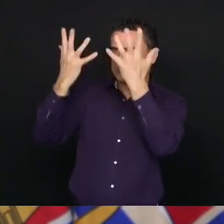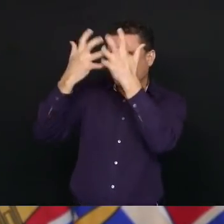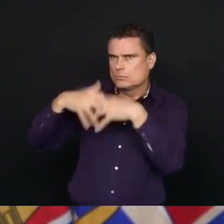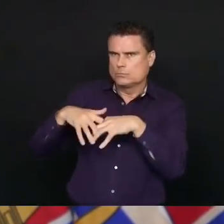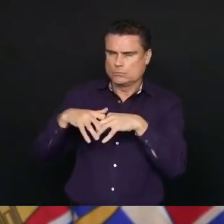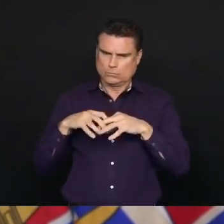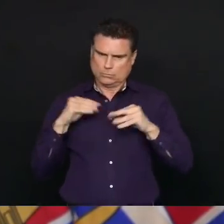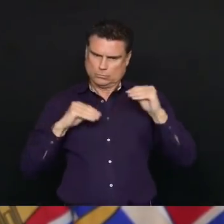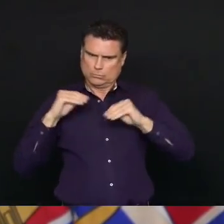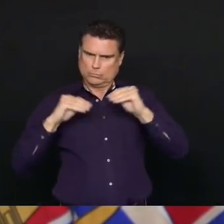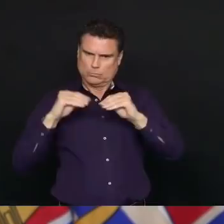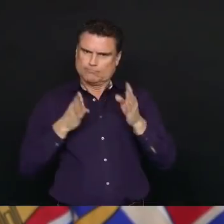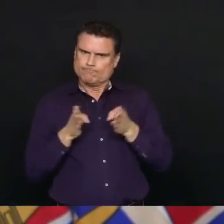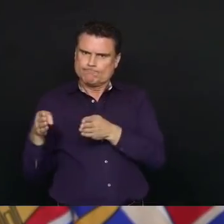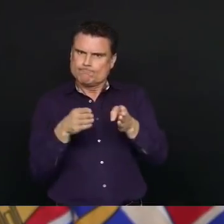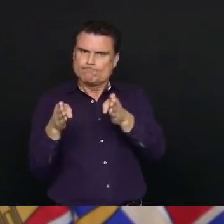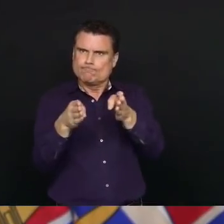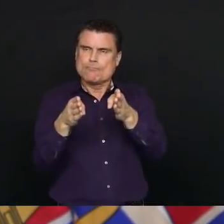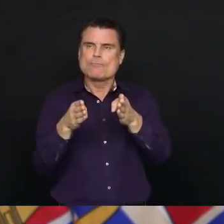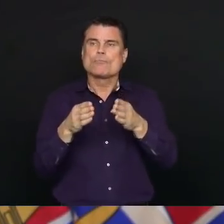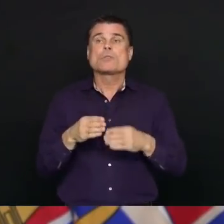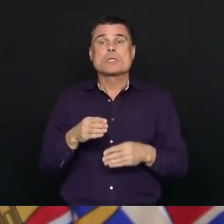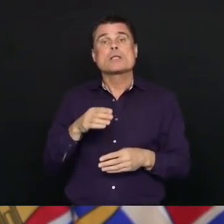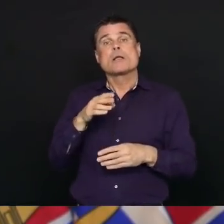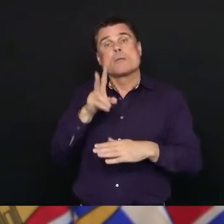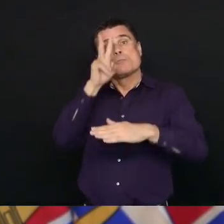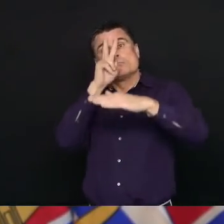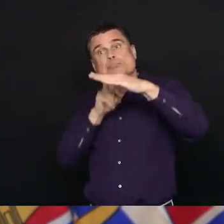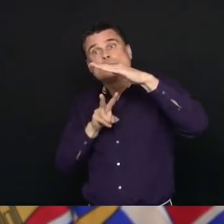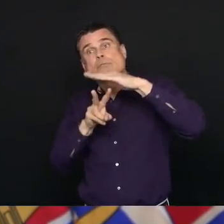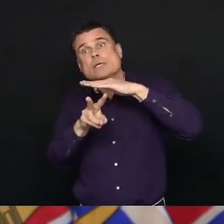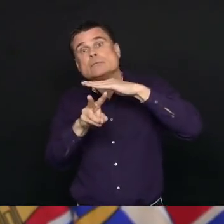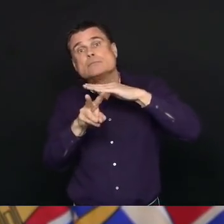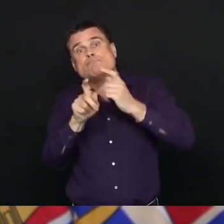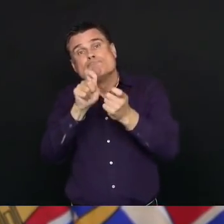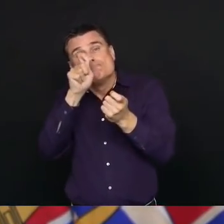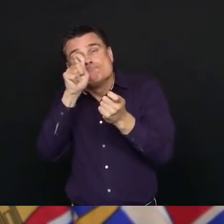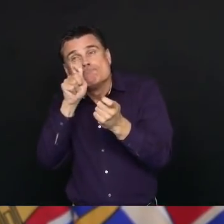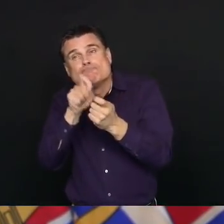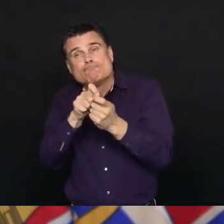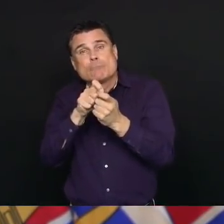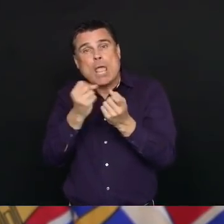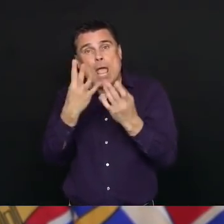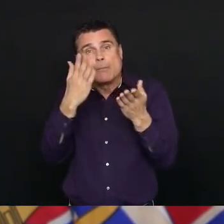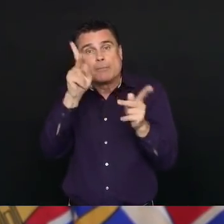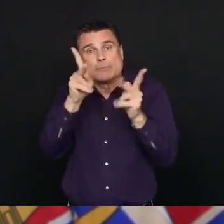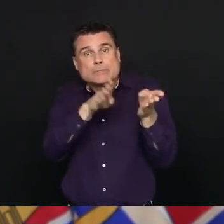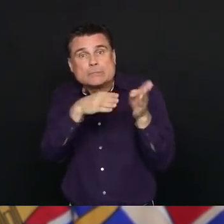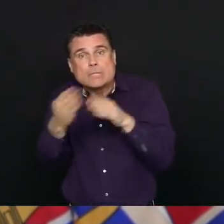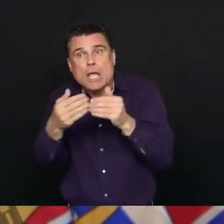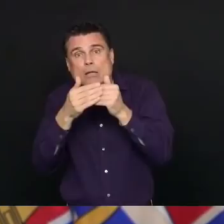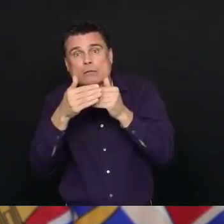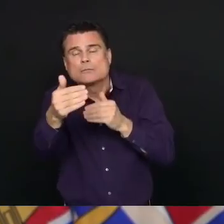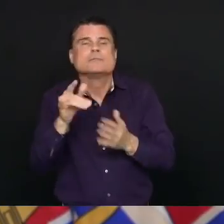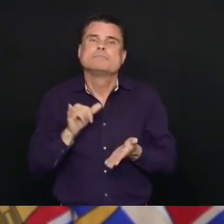Our modeling has been slightly different. And that I do not feel there is value in some types of productions that have been presented.